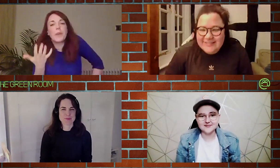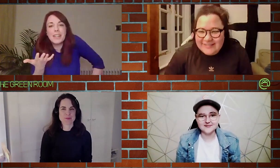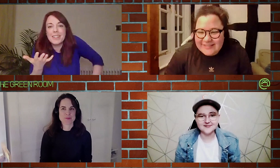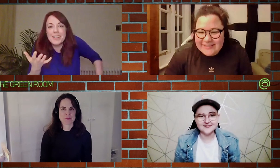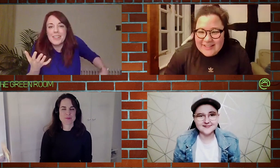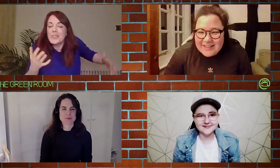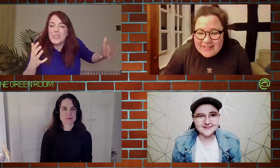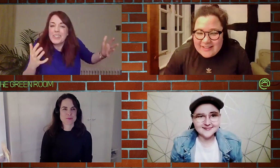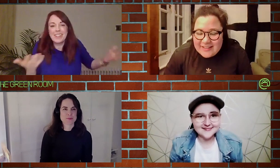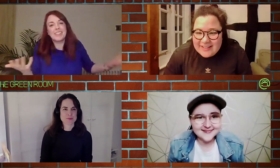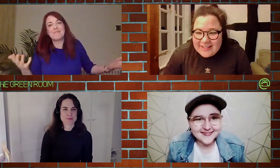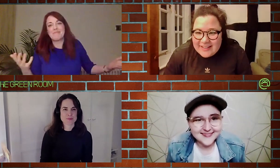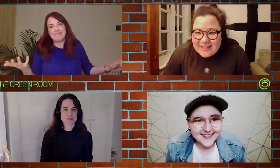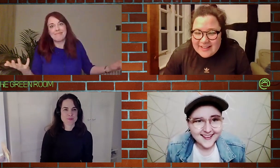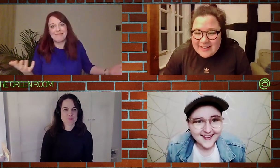Fancy, how fancy.